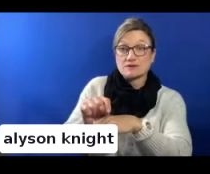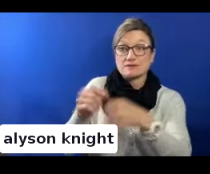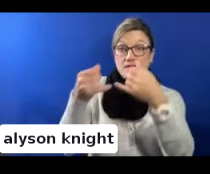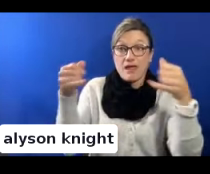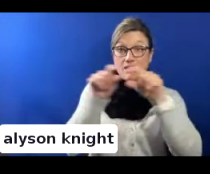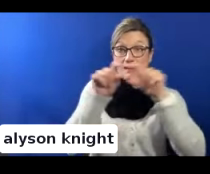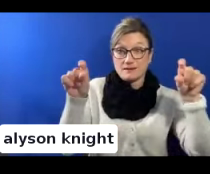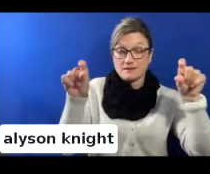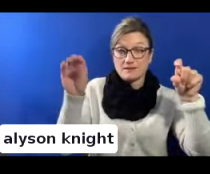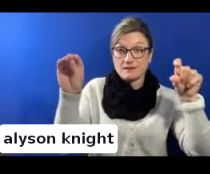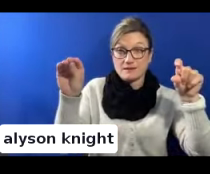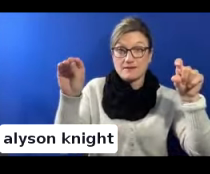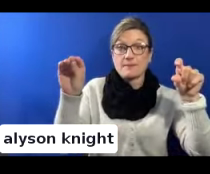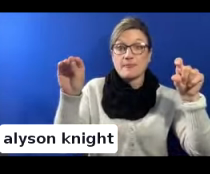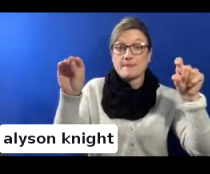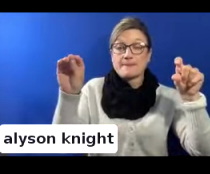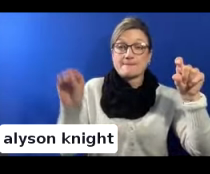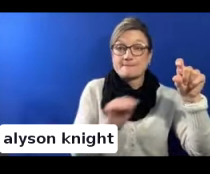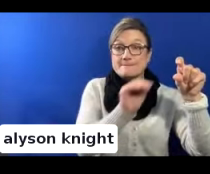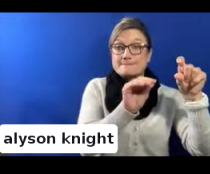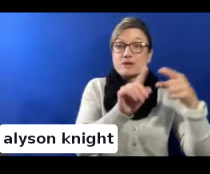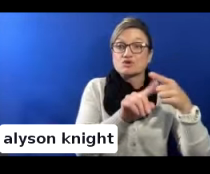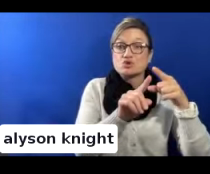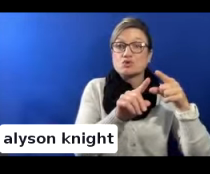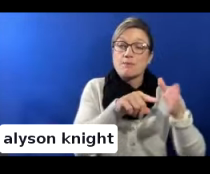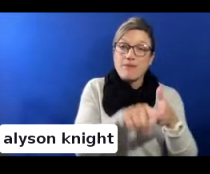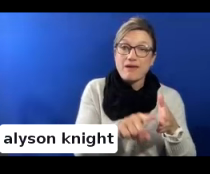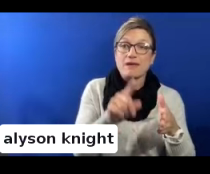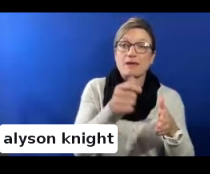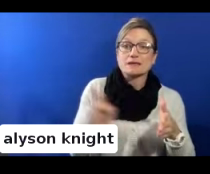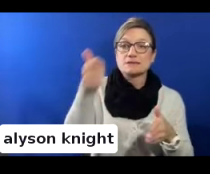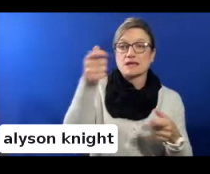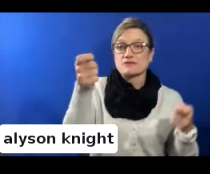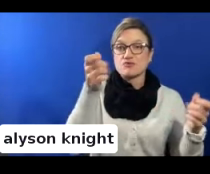So currently, the consultant line as per the approved grant agreement is